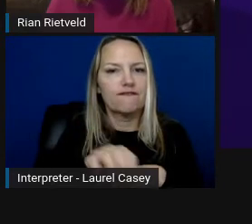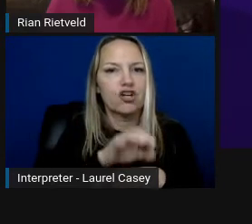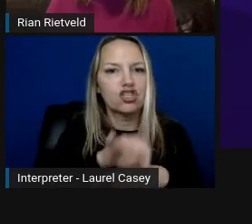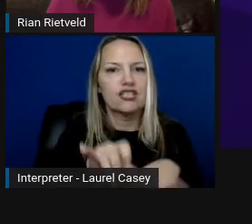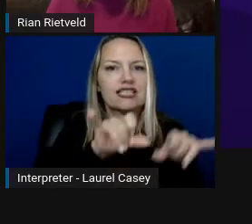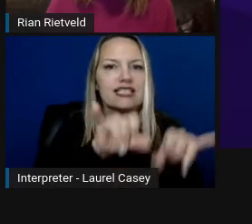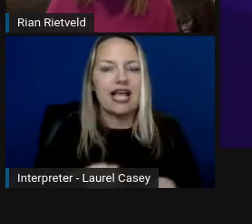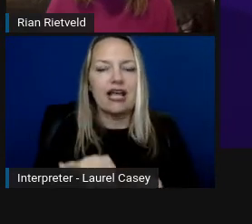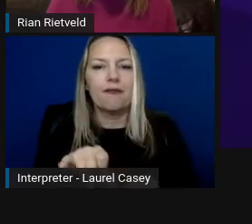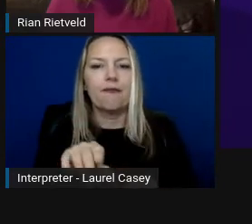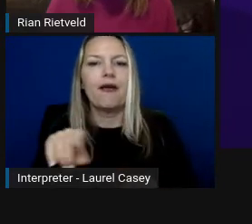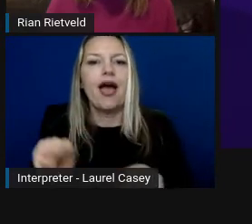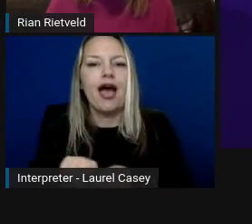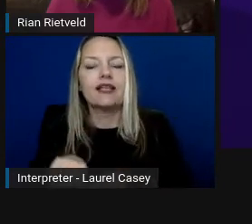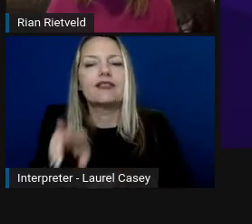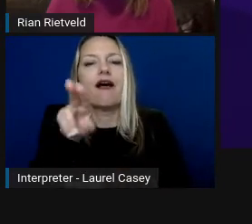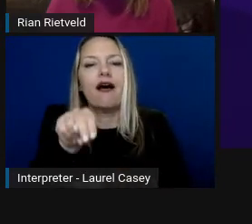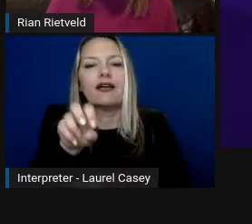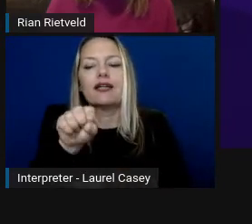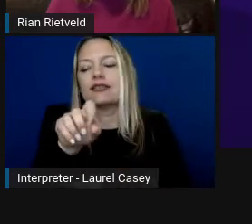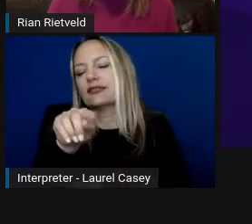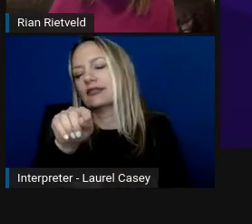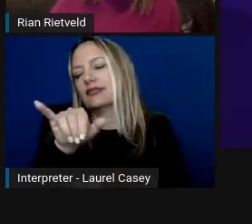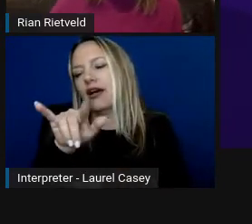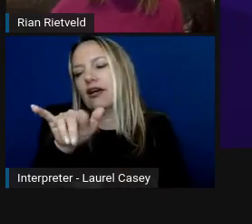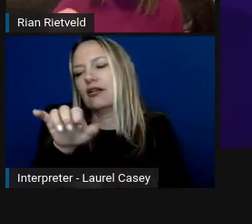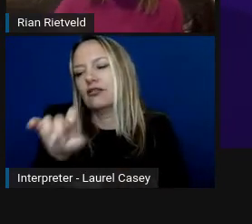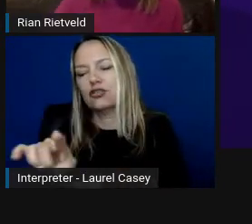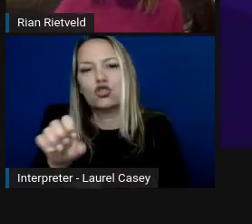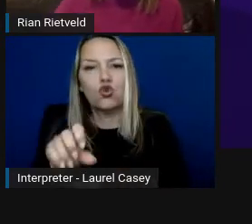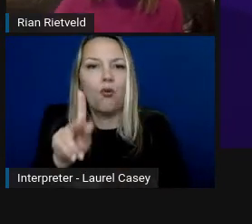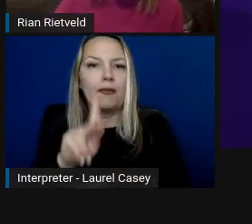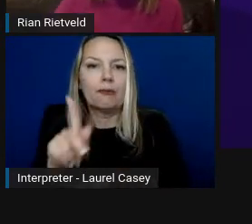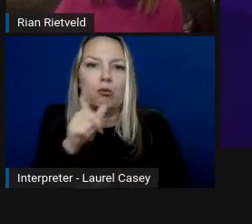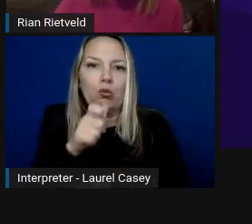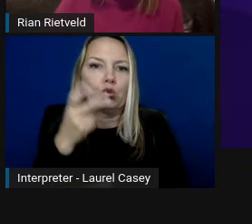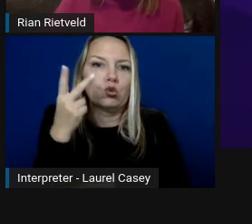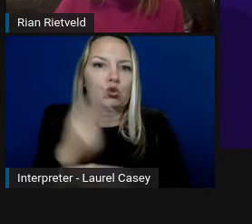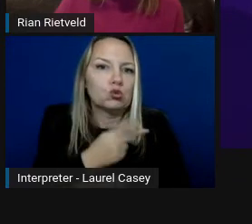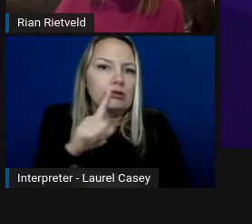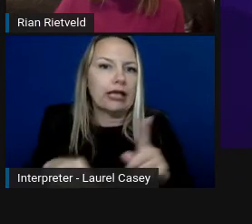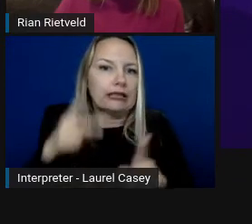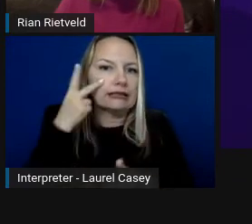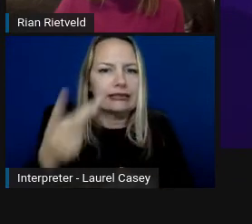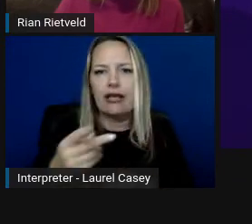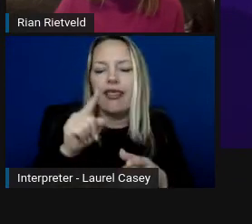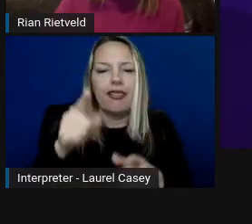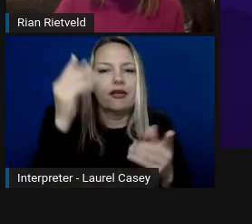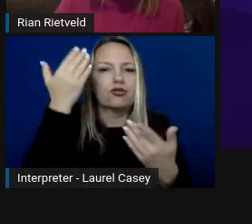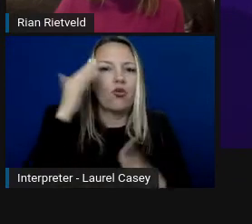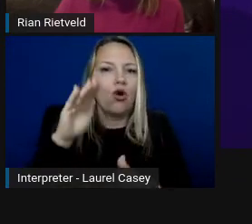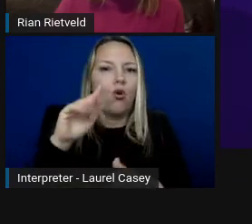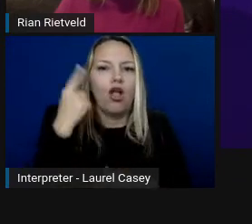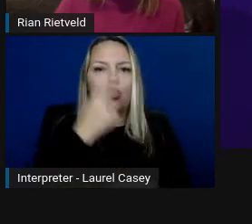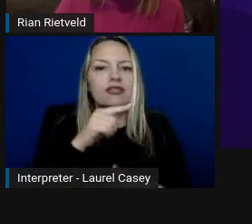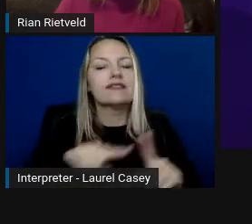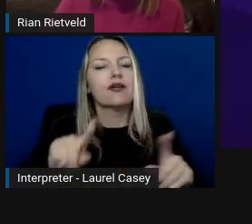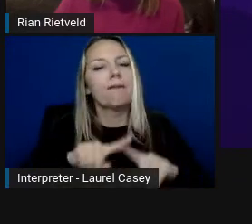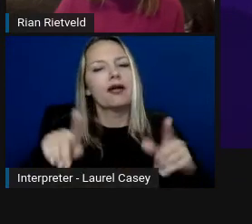form elements so that users who can't see, who don't know that this looks different can still interact with the form.